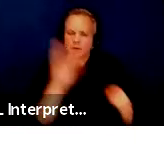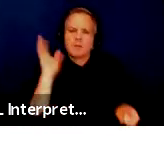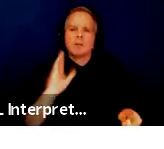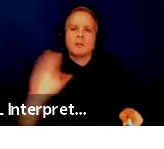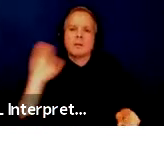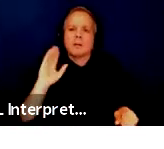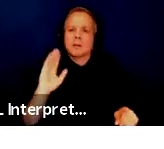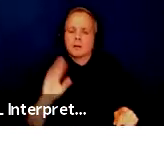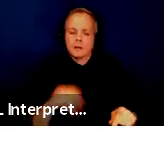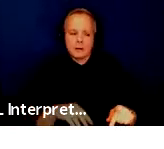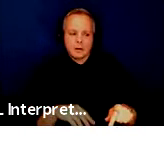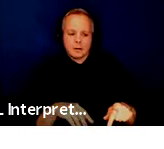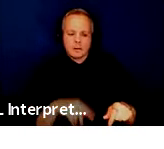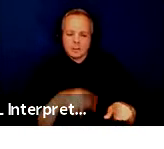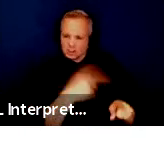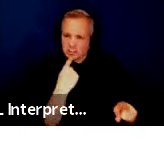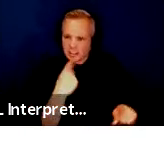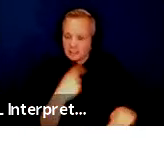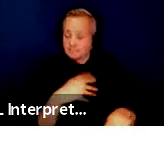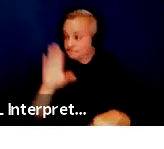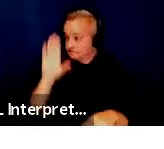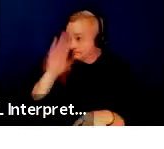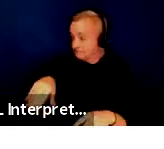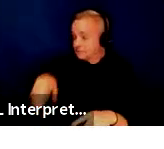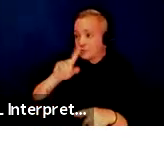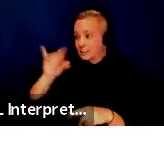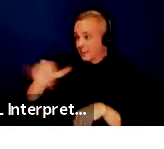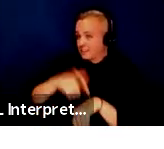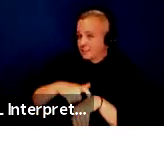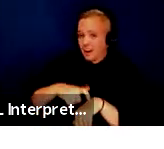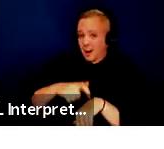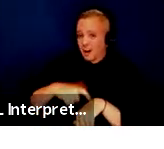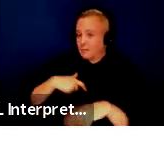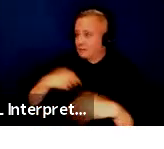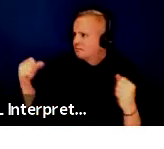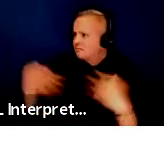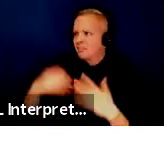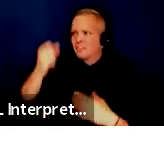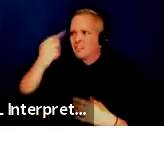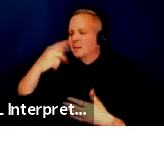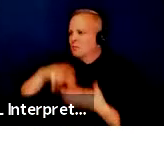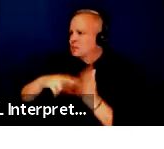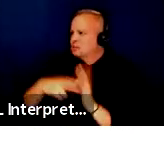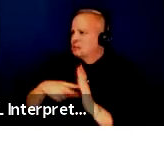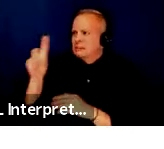TERRIFIED OF PEOPLE WITH DISABILITIES. SHE HAD NO UNDERSTANDING AND FELT VERY UNCOMFORTABLE AROUND